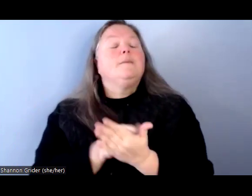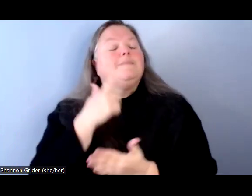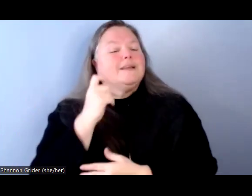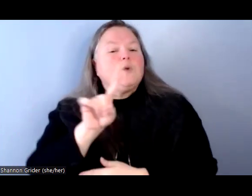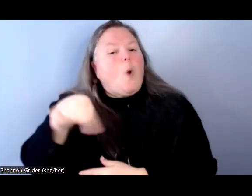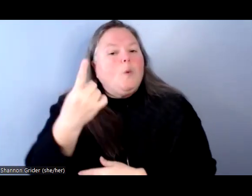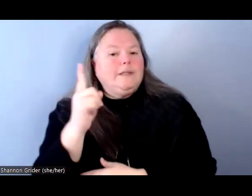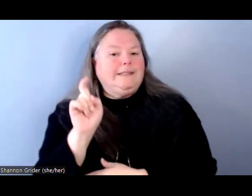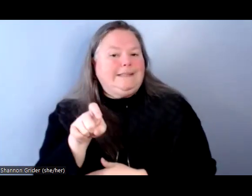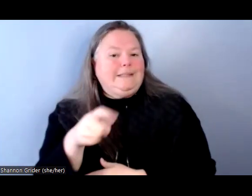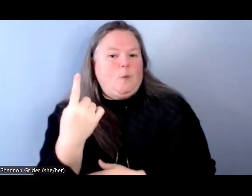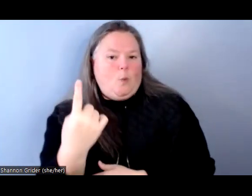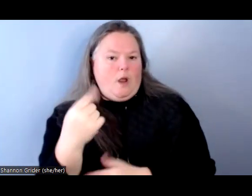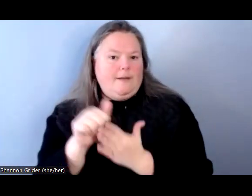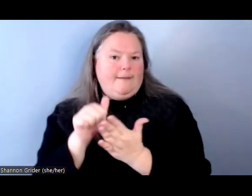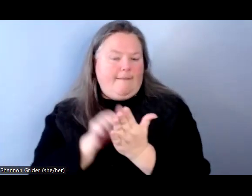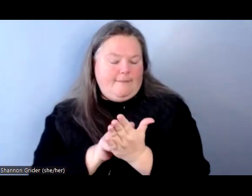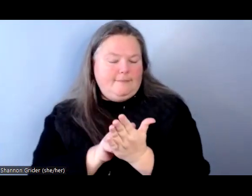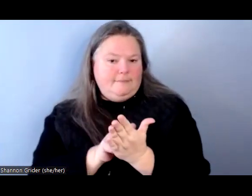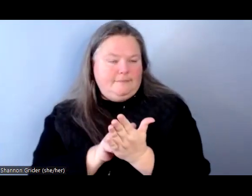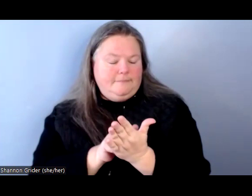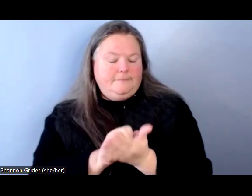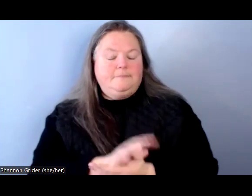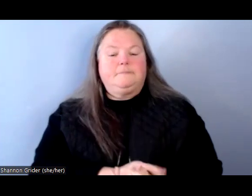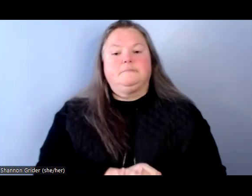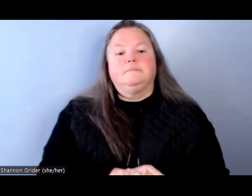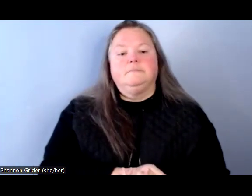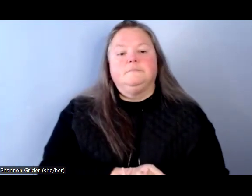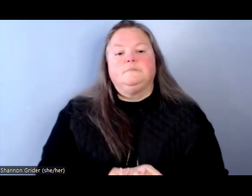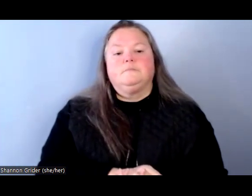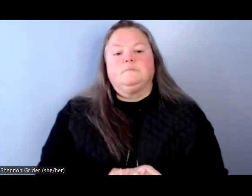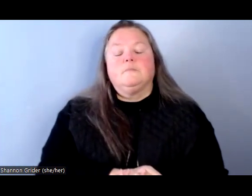your accounts as you should only have ONE account.